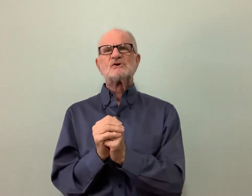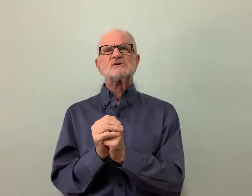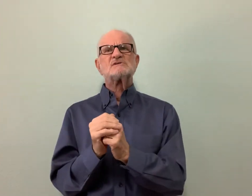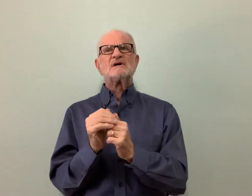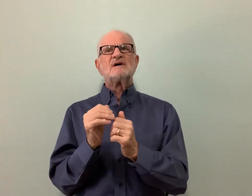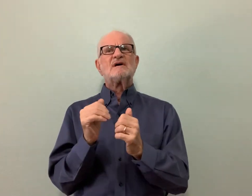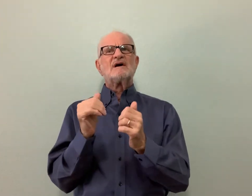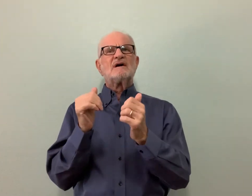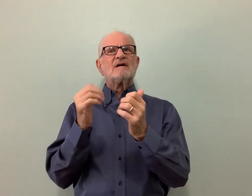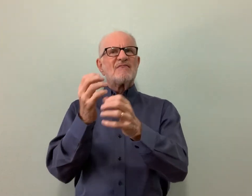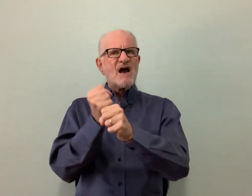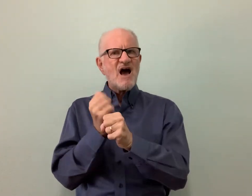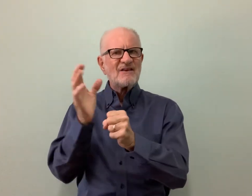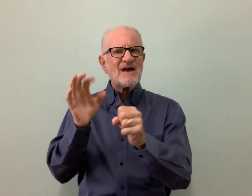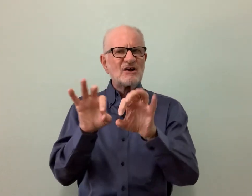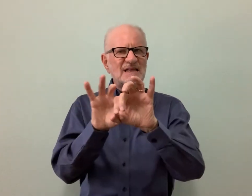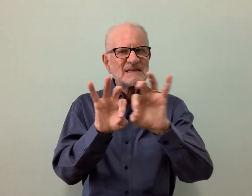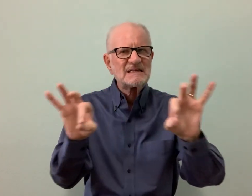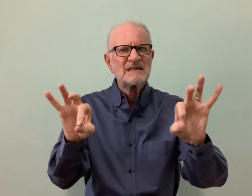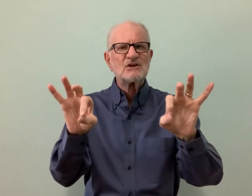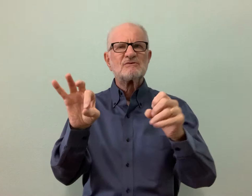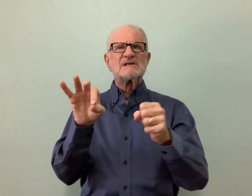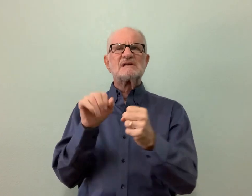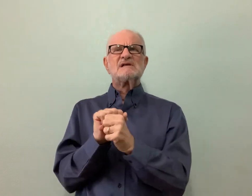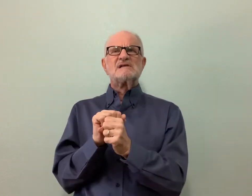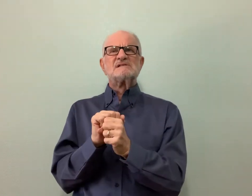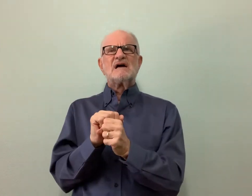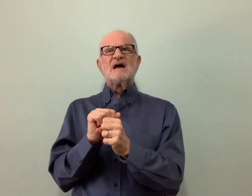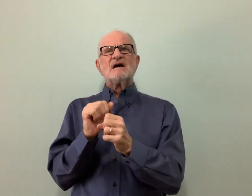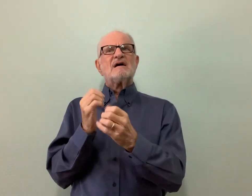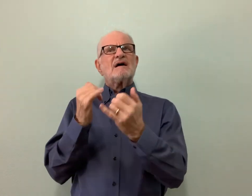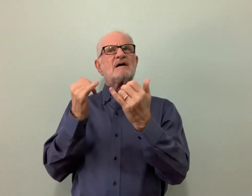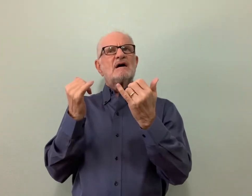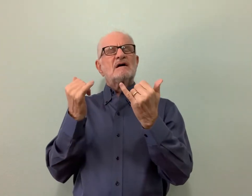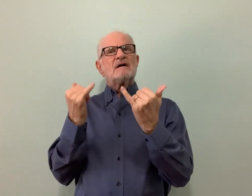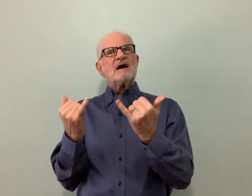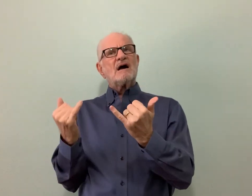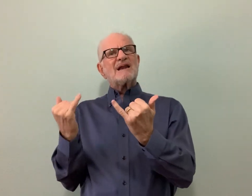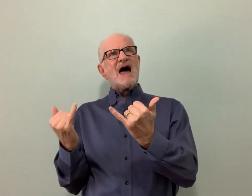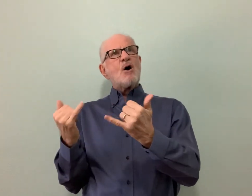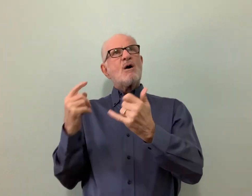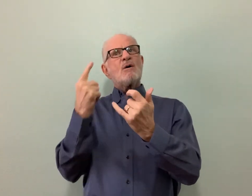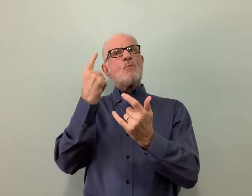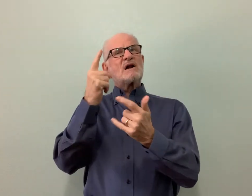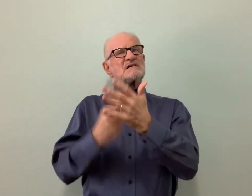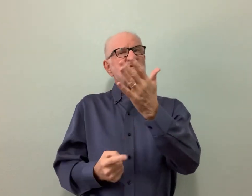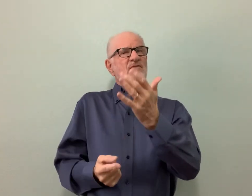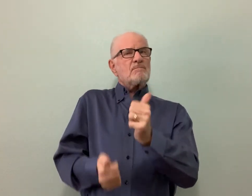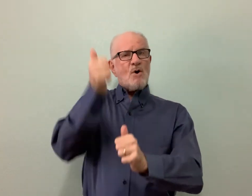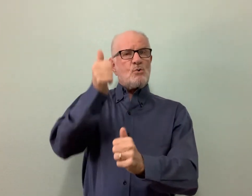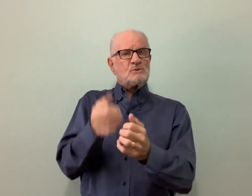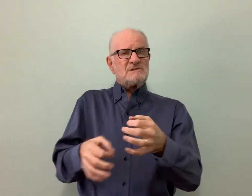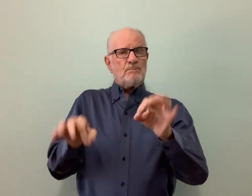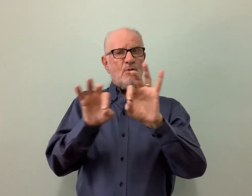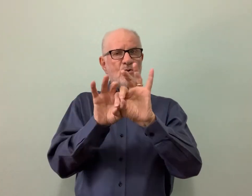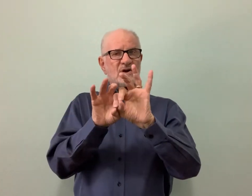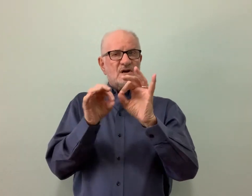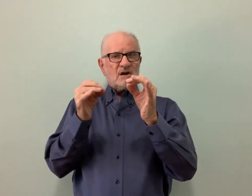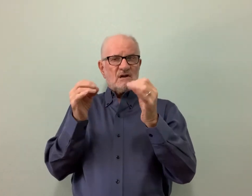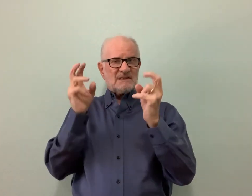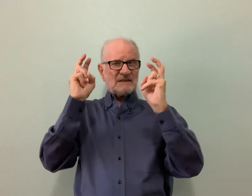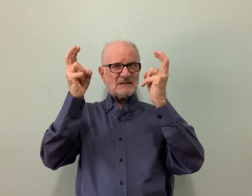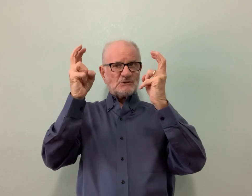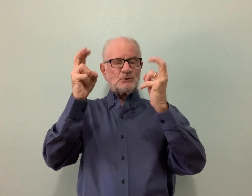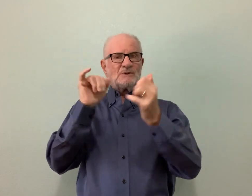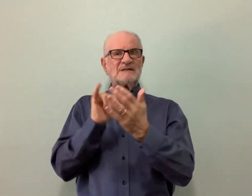They get their degrees, and now what's the most important issue is